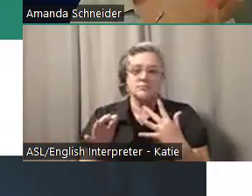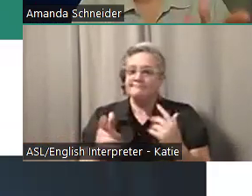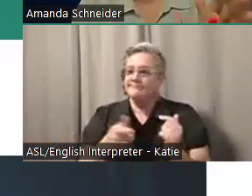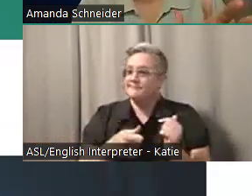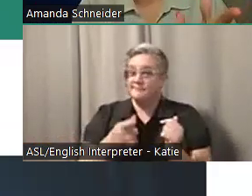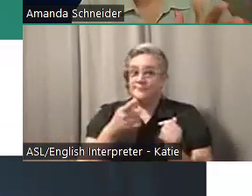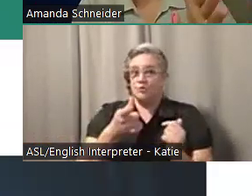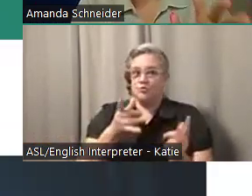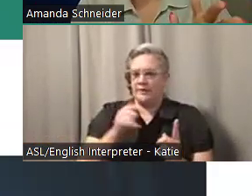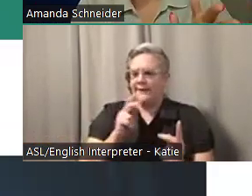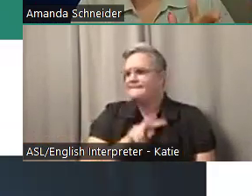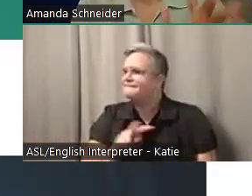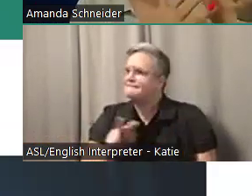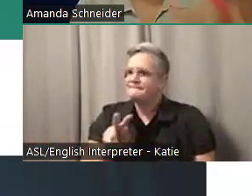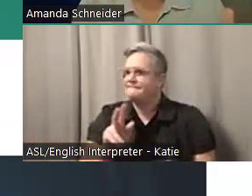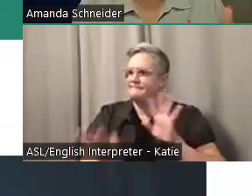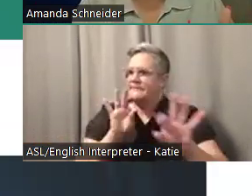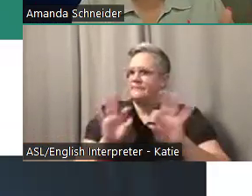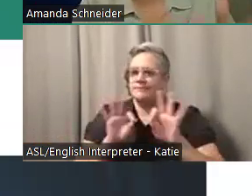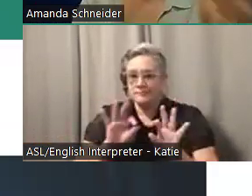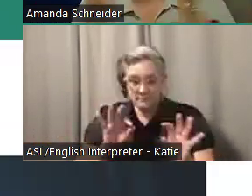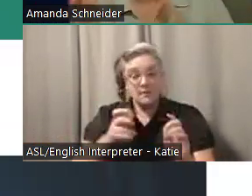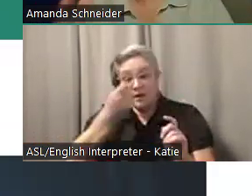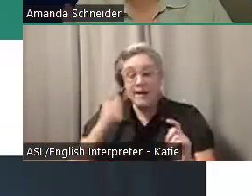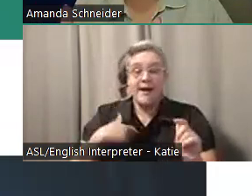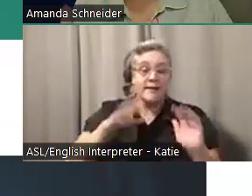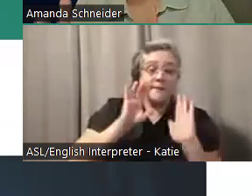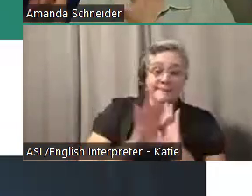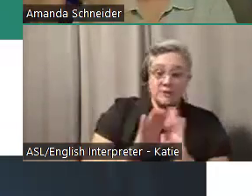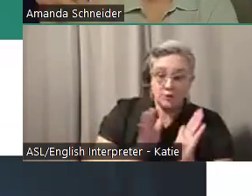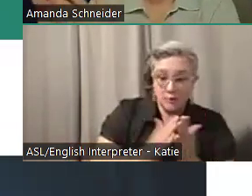And this library ranges from picture books, early chapter books,